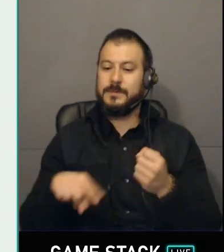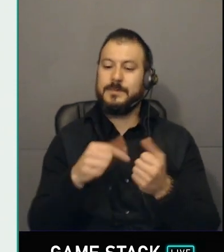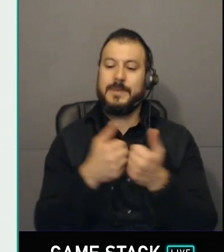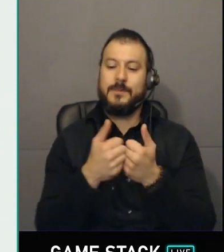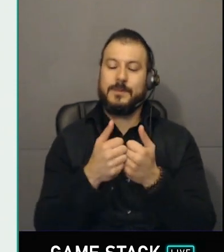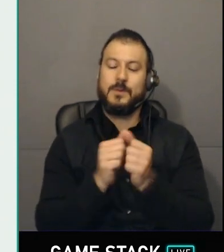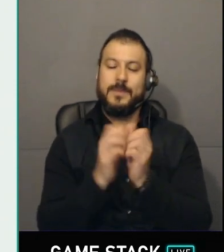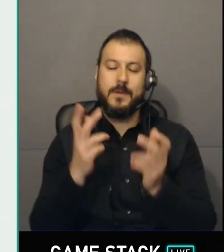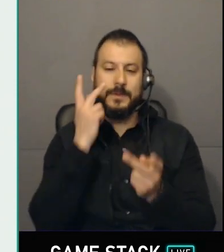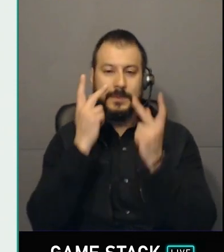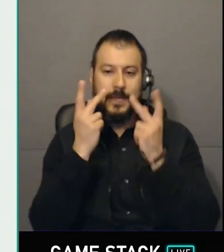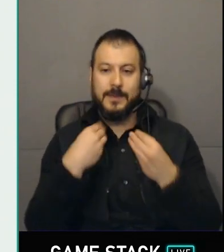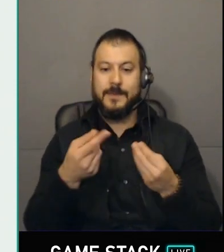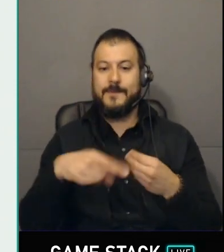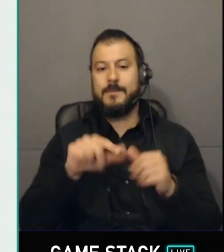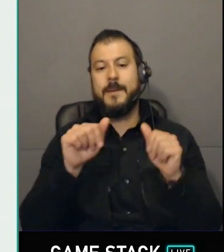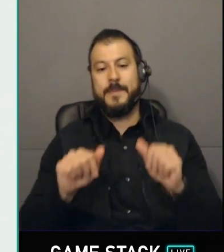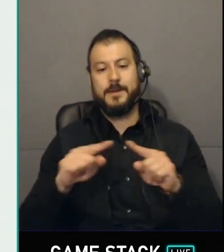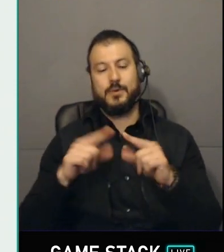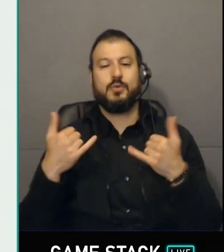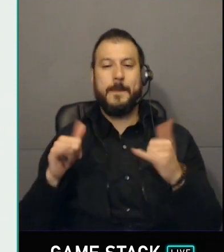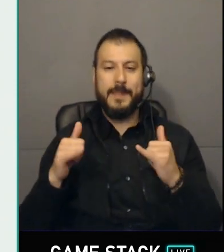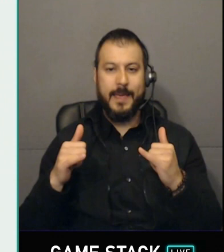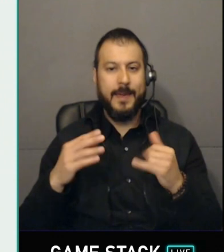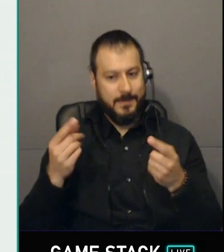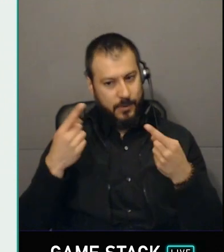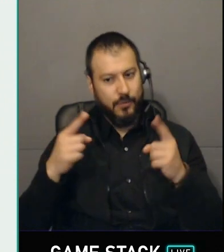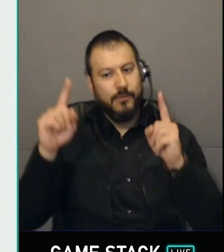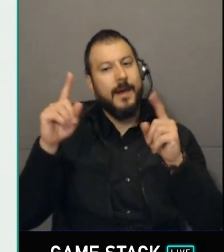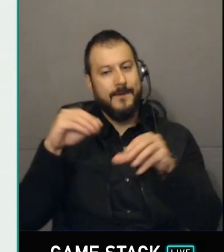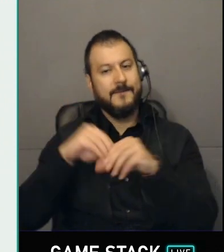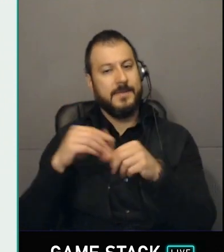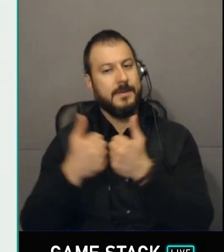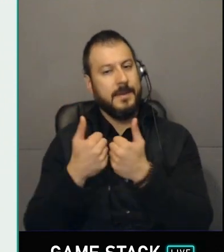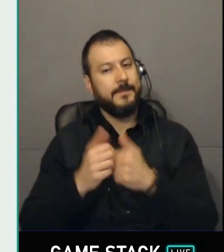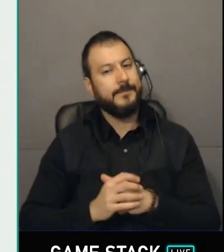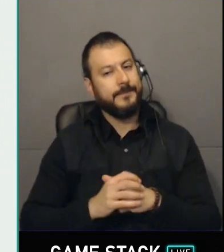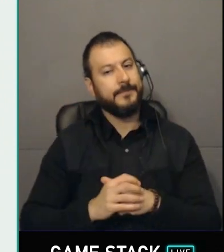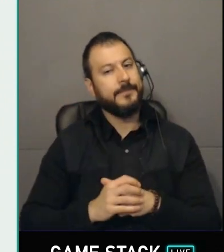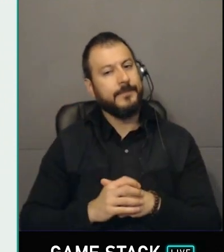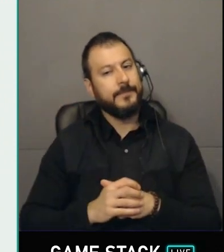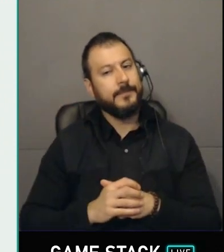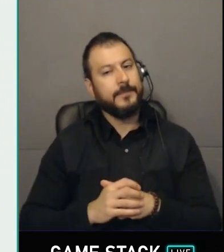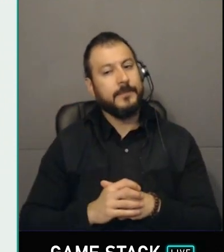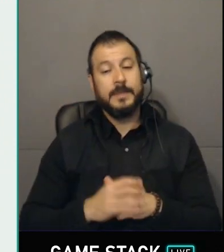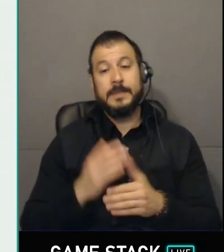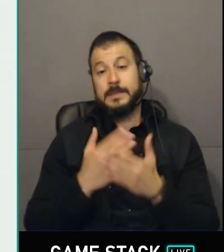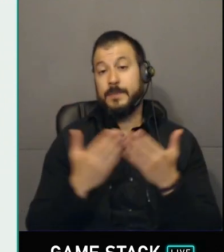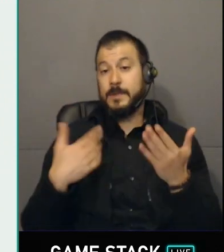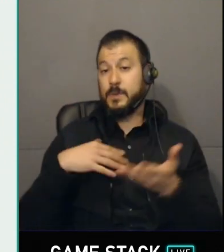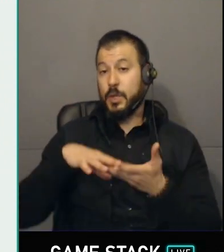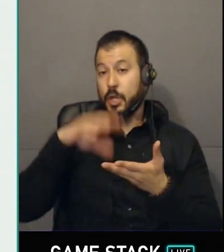ability to play and thrive within our games? Some of the things we've learned. Give the